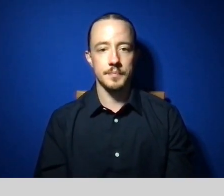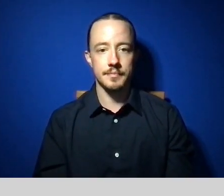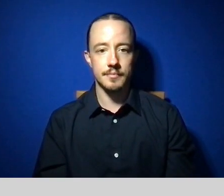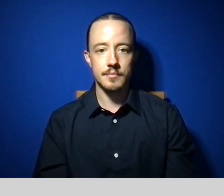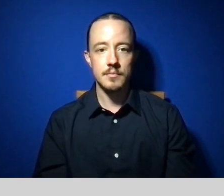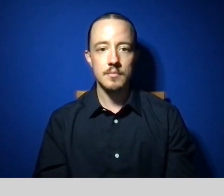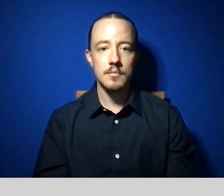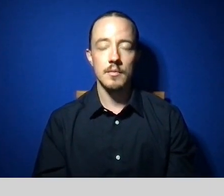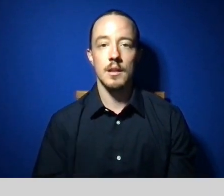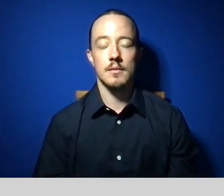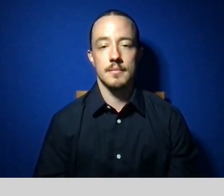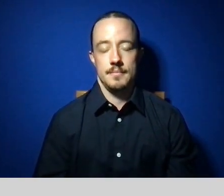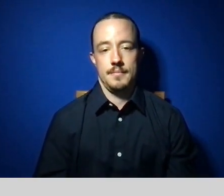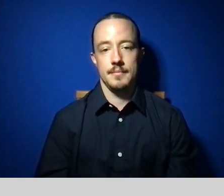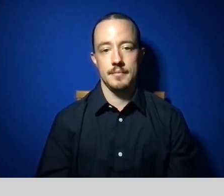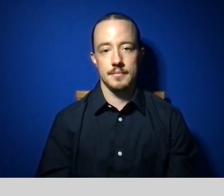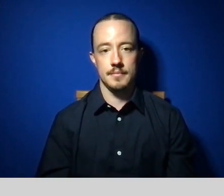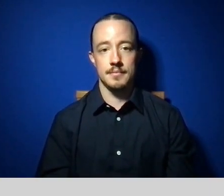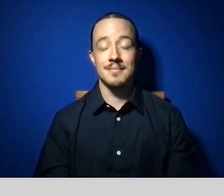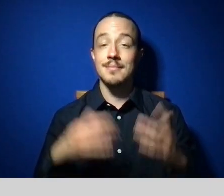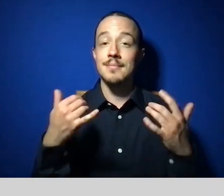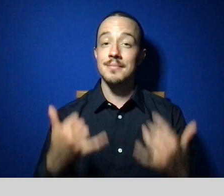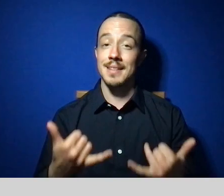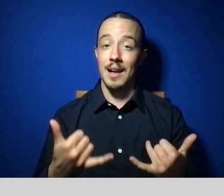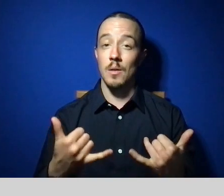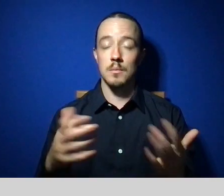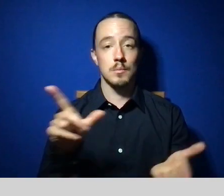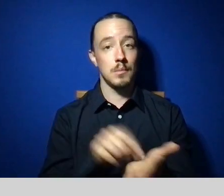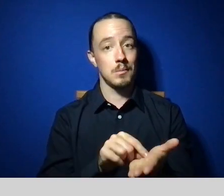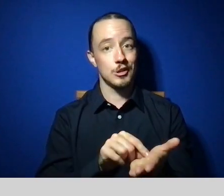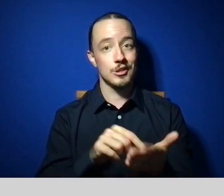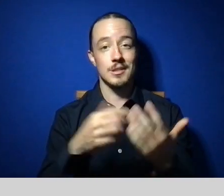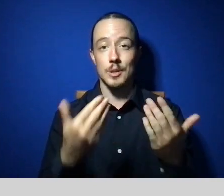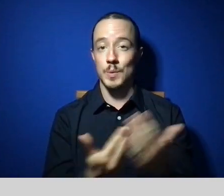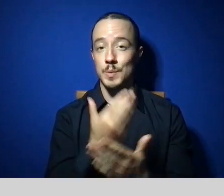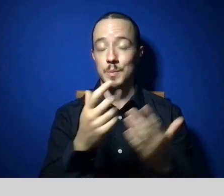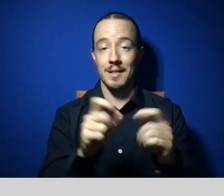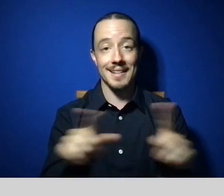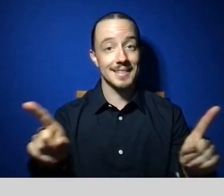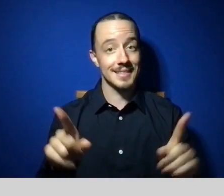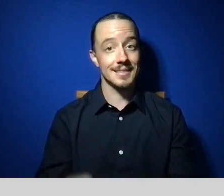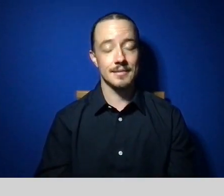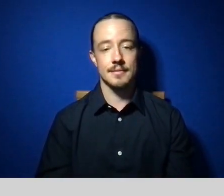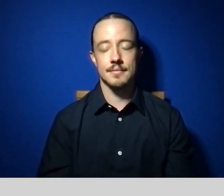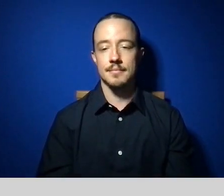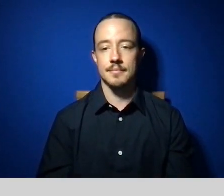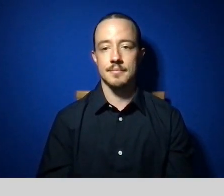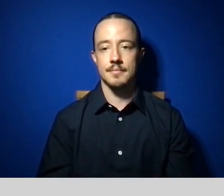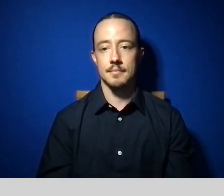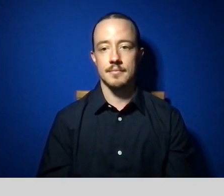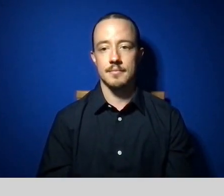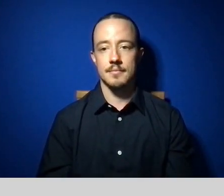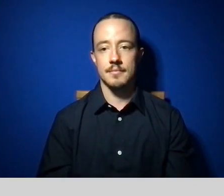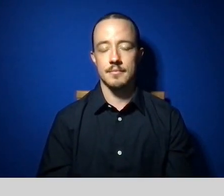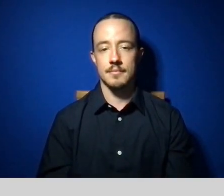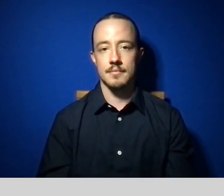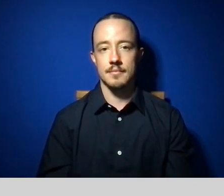And I'm going to publish a new release. It's create new release. It's going to be called 0.1.2.